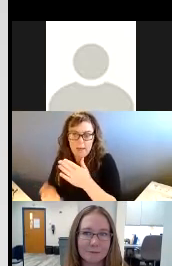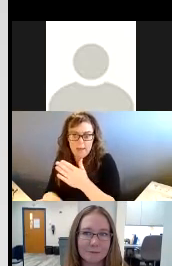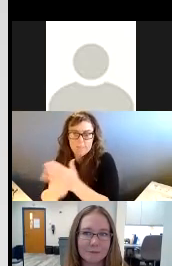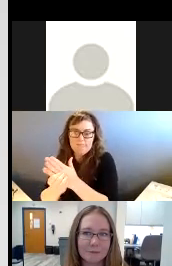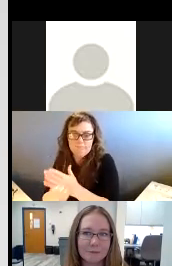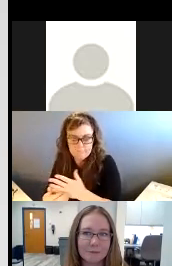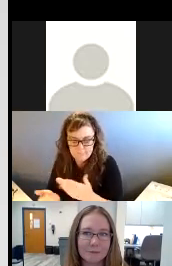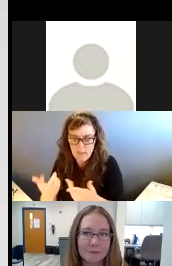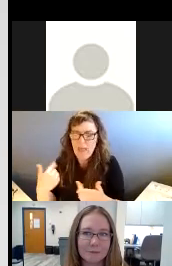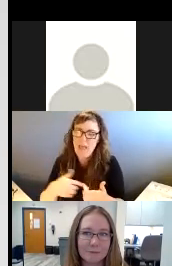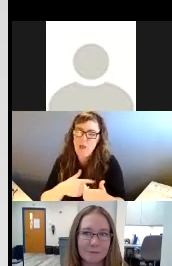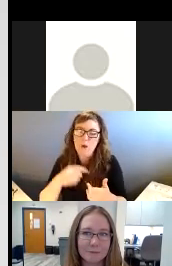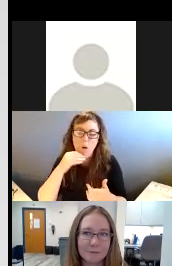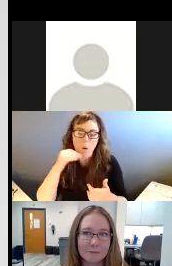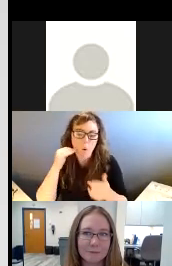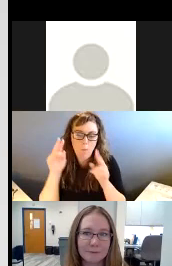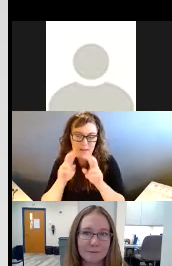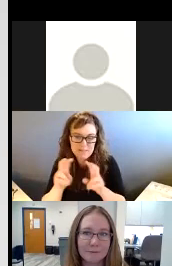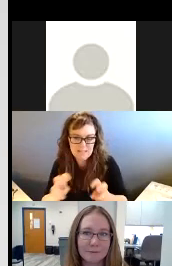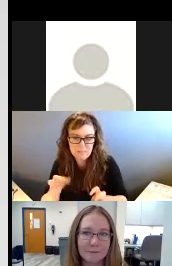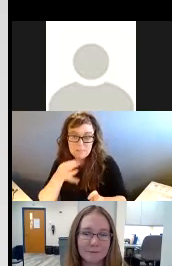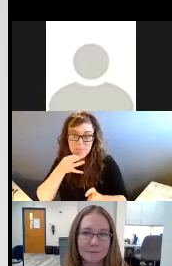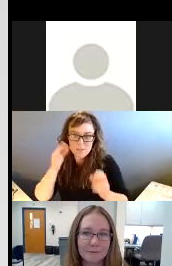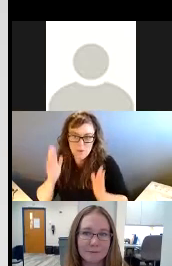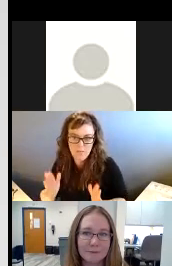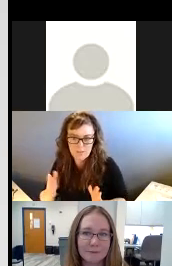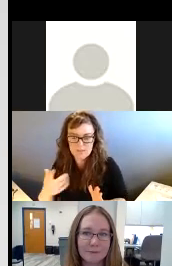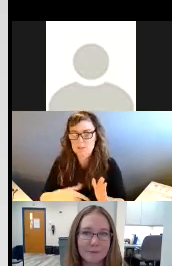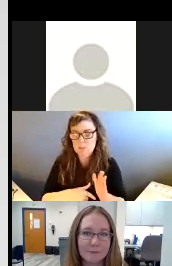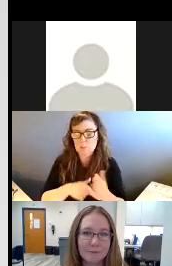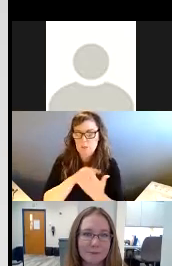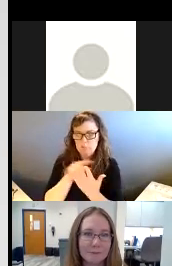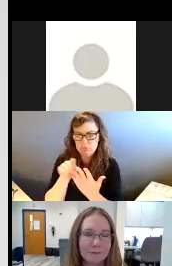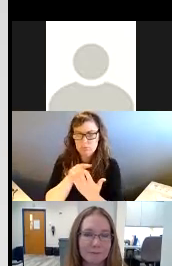SPECIALISTS THAT PROVIDED THE INFORMATION THAT WE TALKED ABOUT, EDUCATION AS WELL AS OTHER SUGGESTIONS